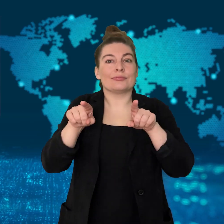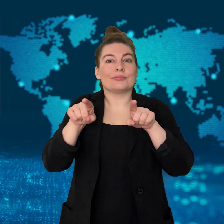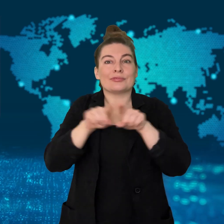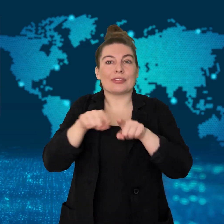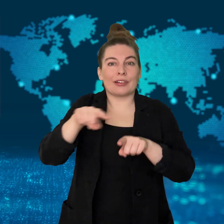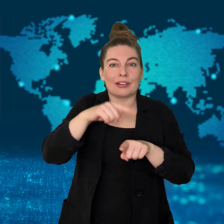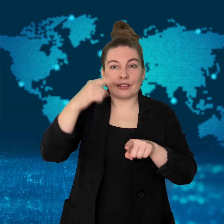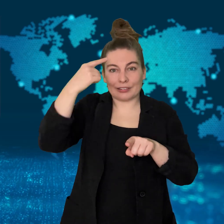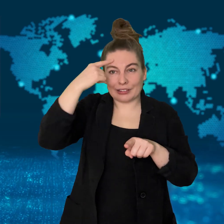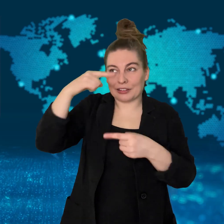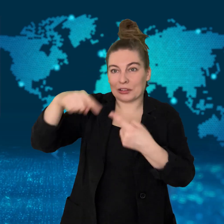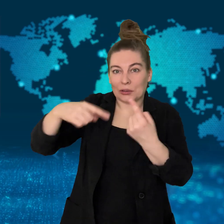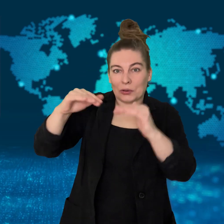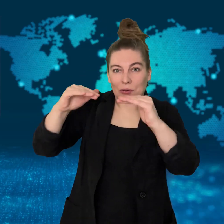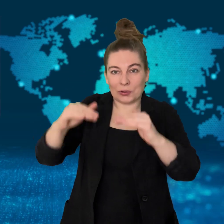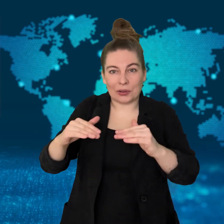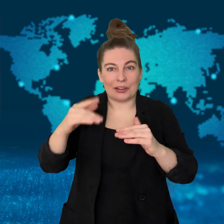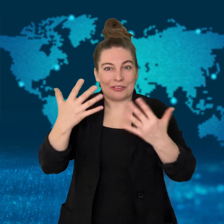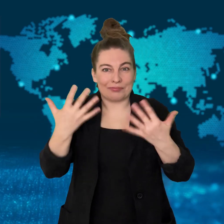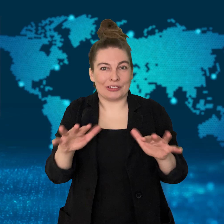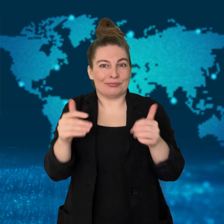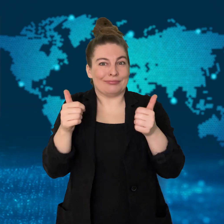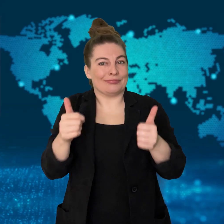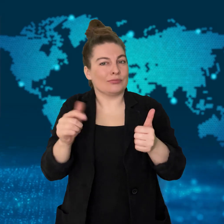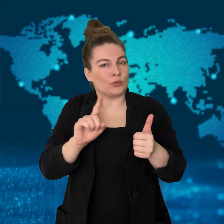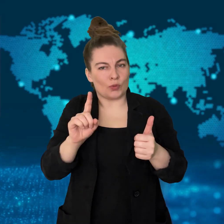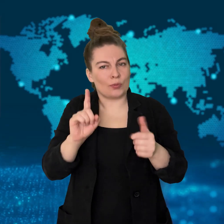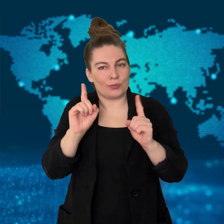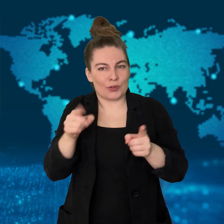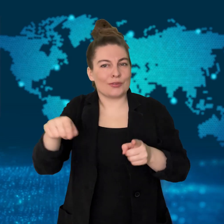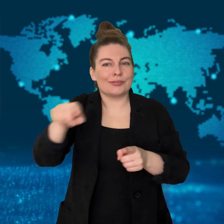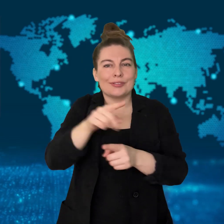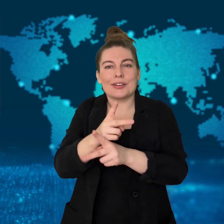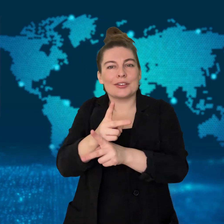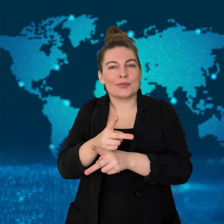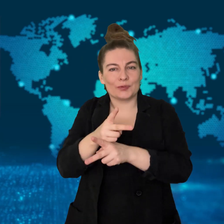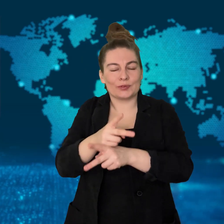the storm was downgraded from a cyclone.